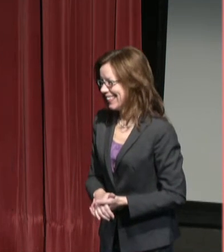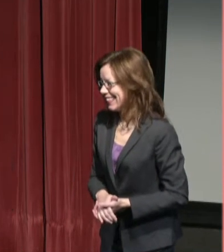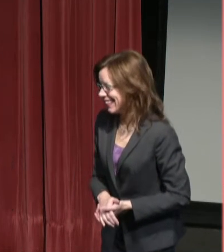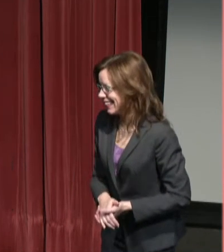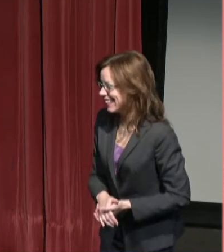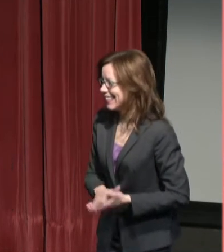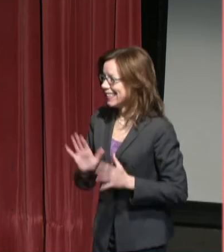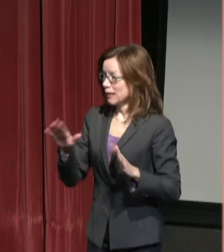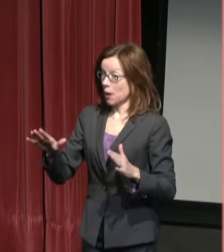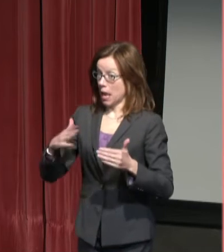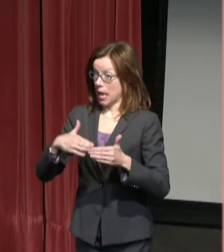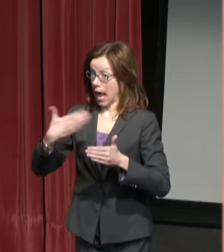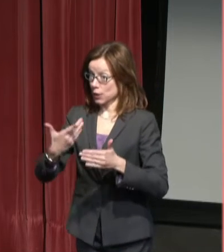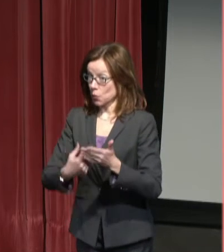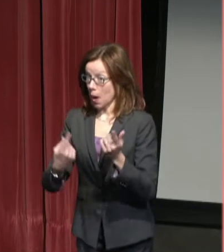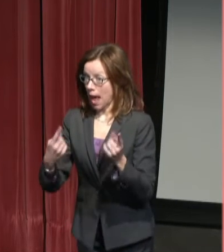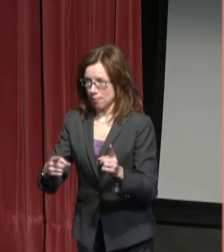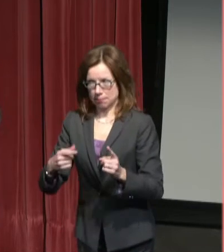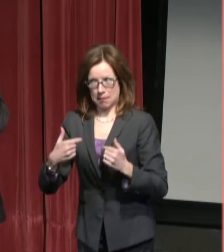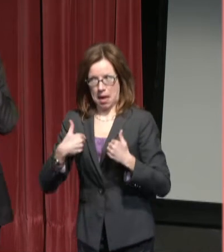I'm not sure what happened next, I didn't ask.